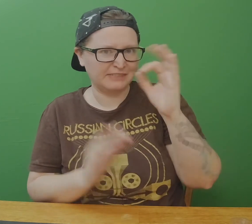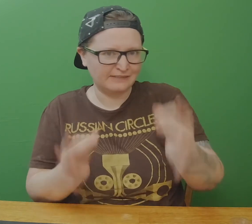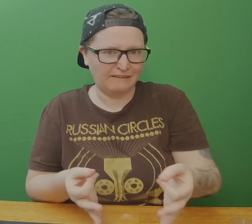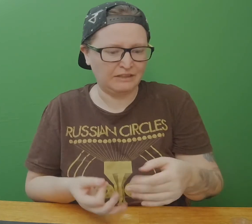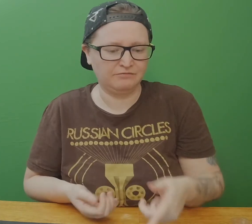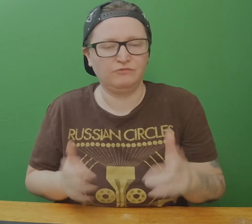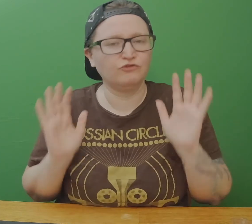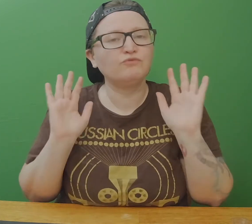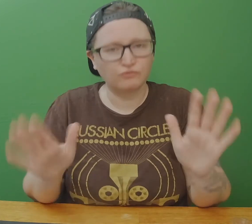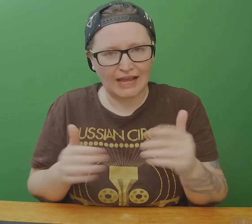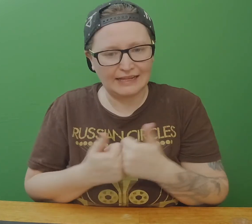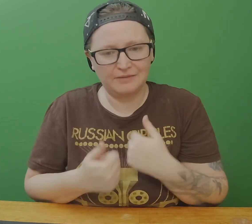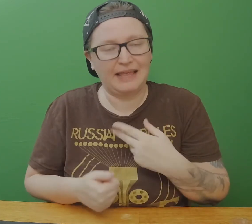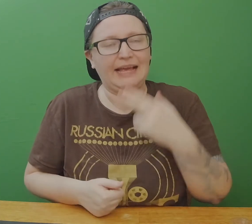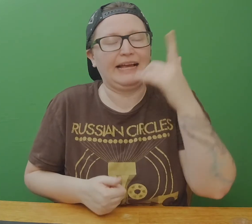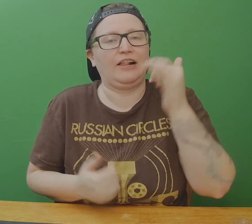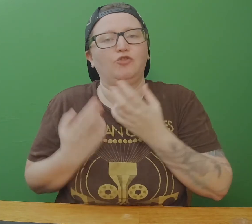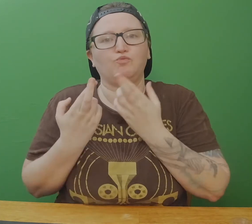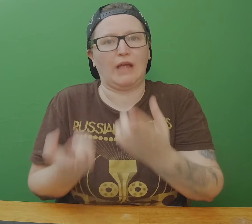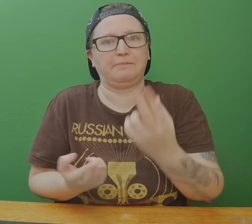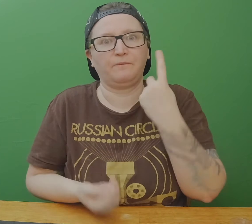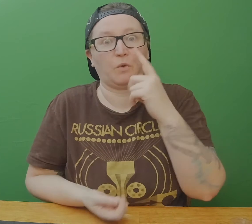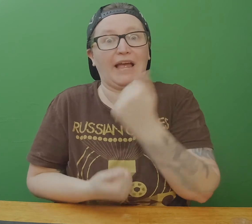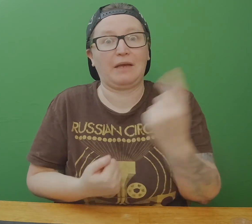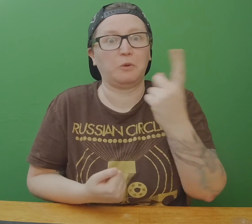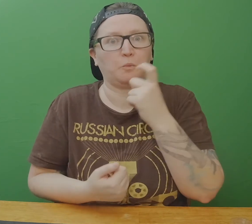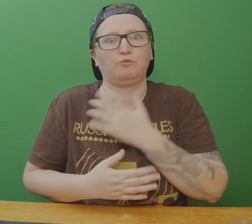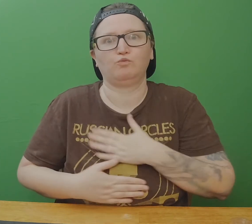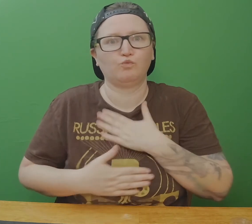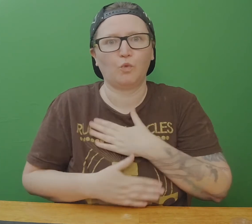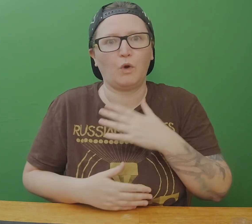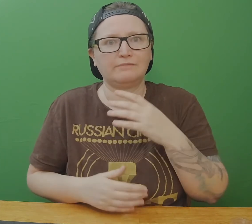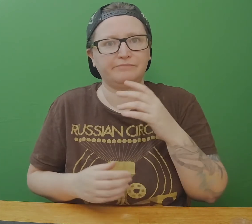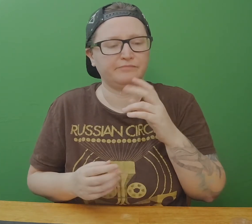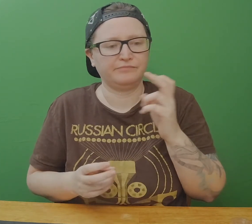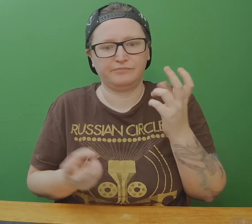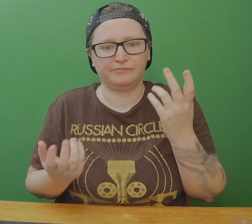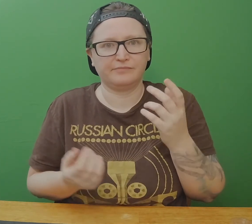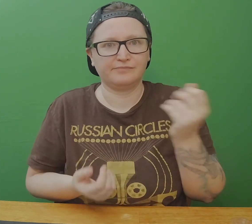top say two or three for sure so it's a great game I highly recommend this for anybody who